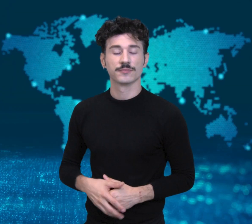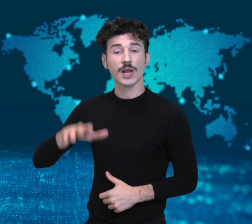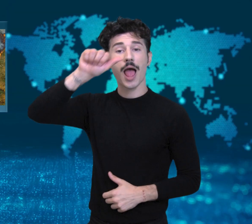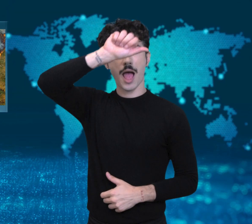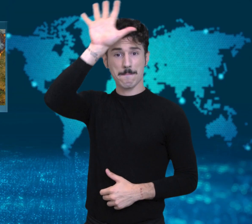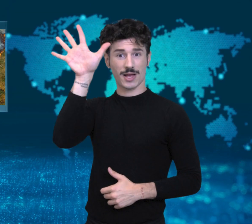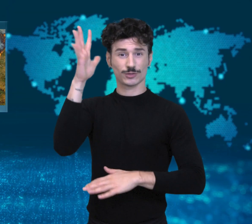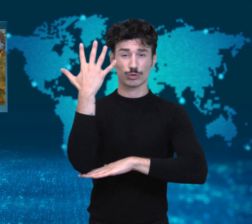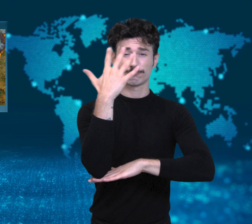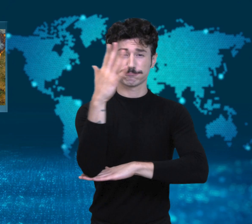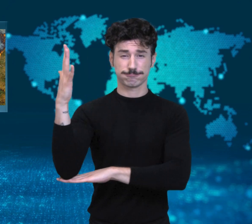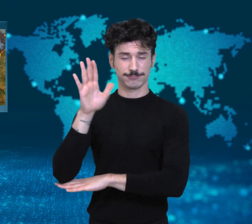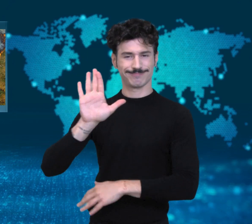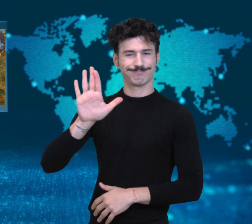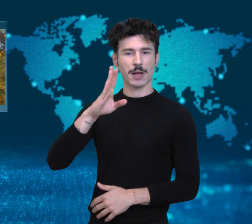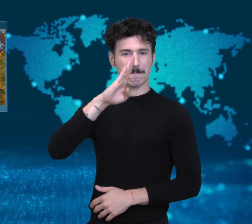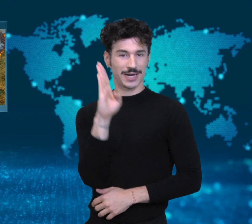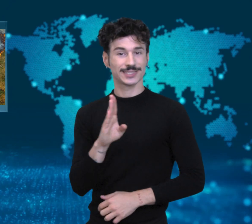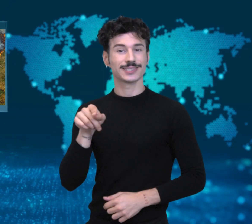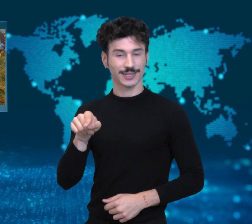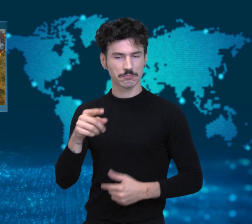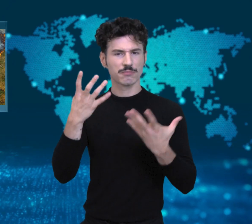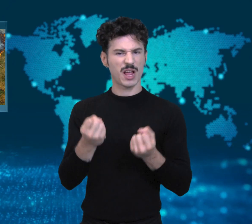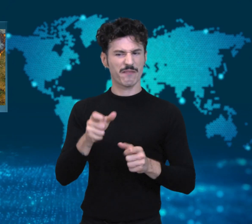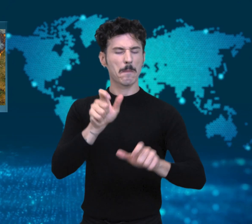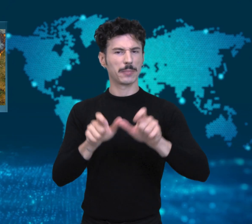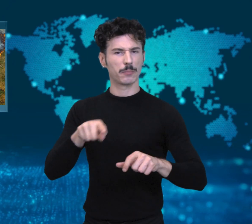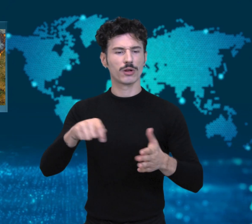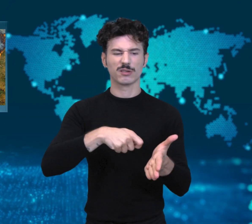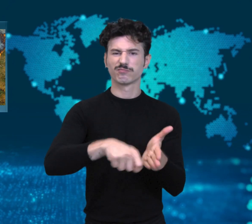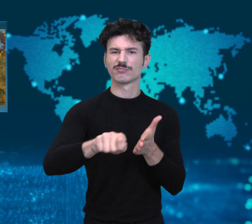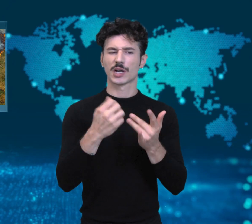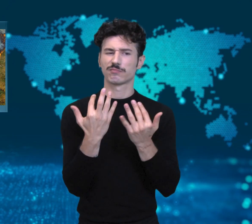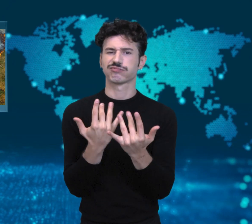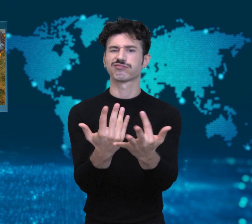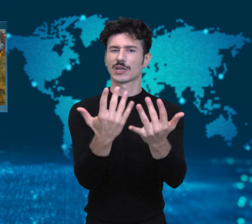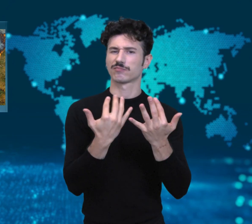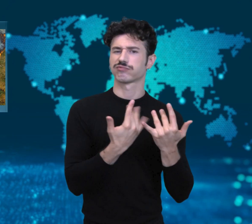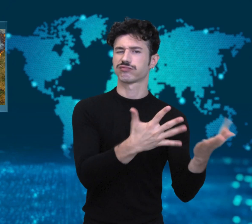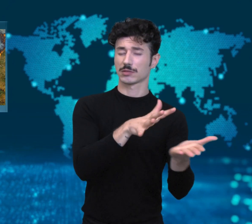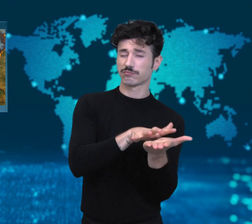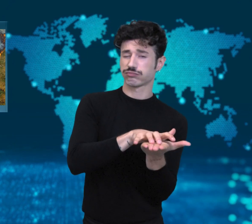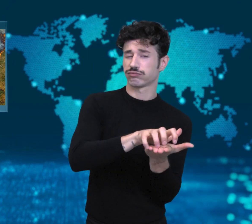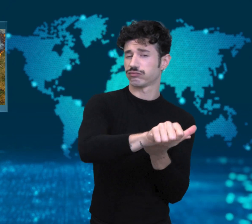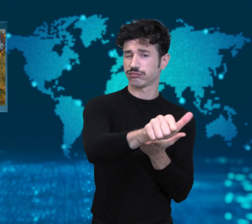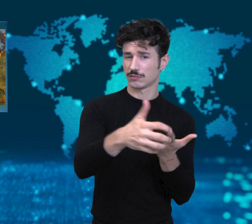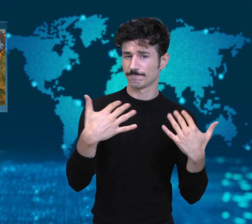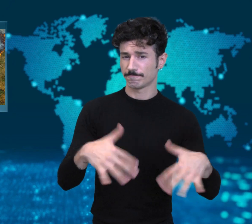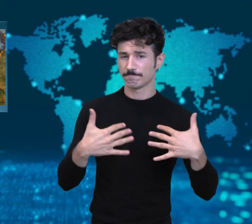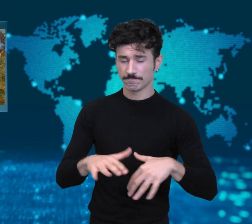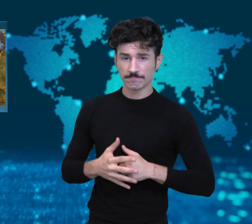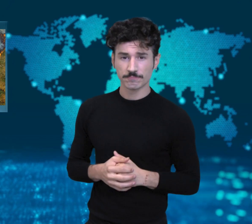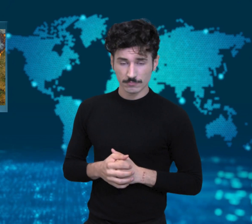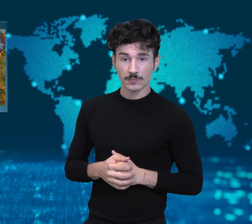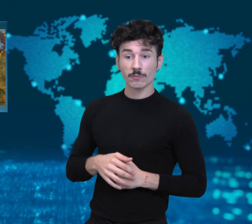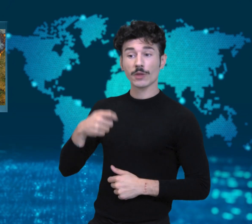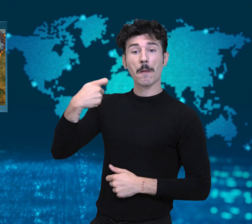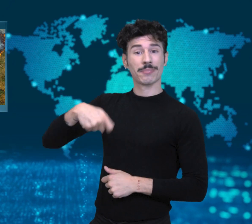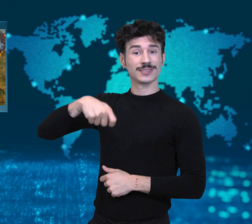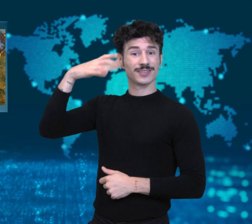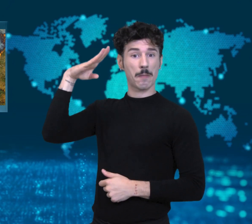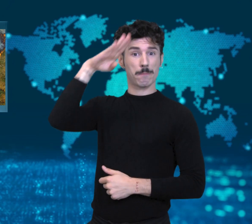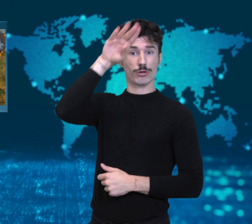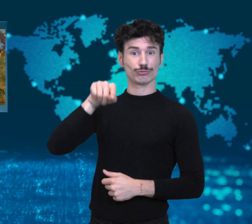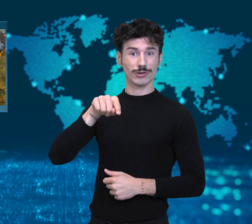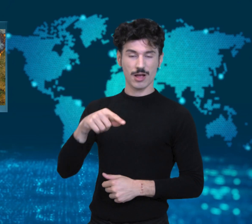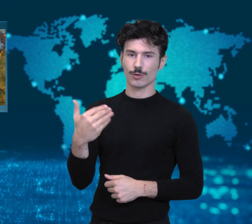[Alessio]: Intentionally lit fires are destroying the Amazon Rainforest in Brazil.